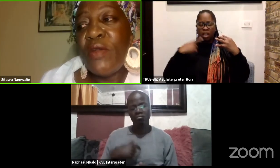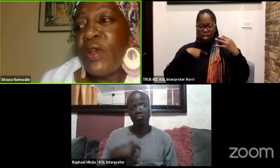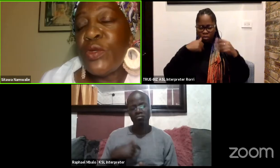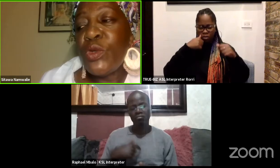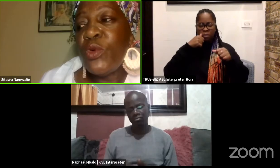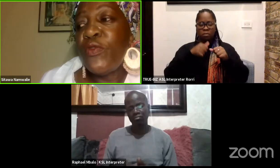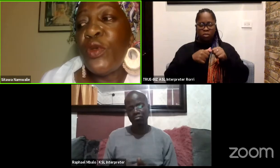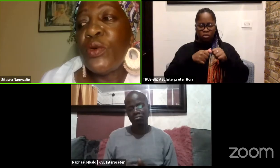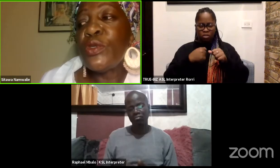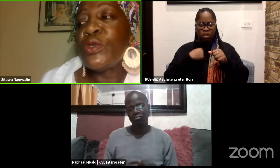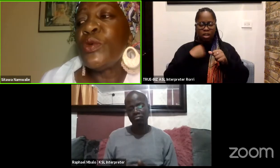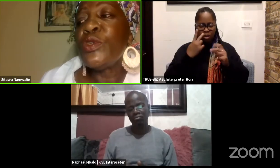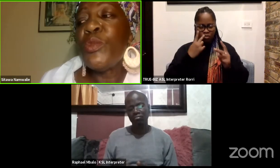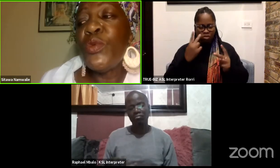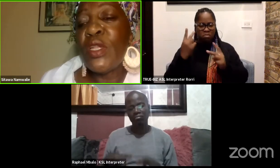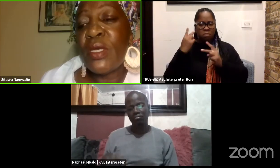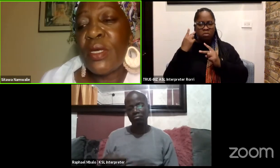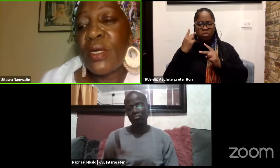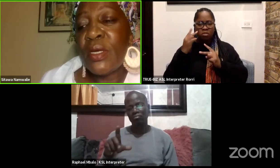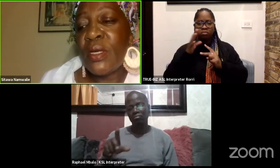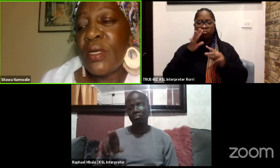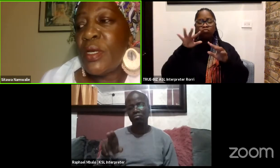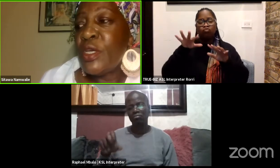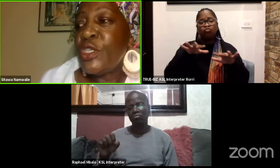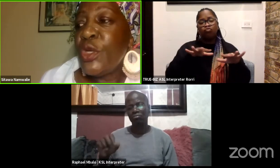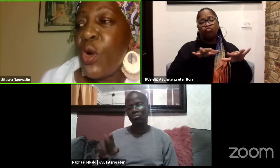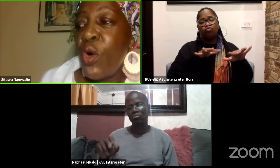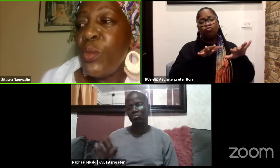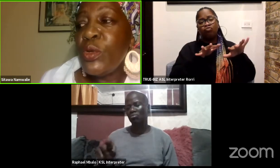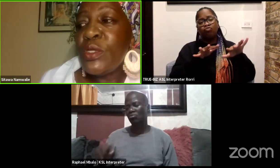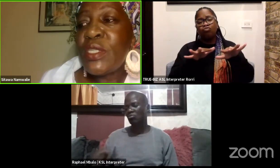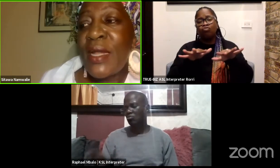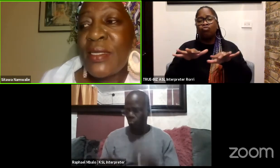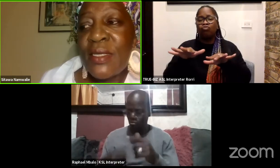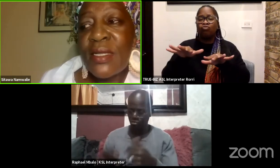River Lusumu flows so smoothly, she almost stands still.